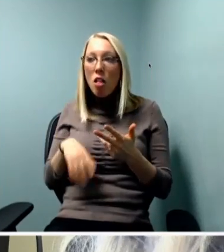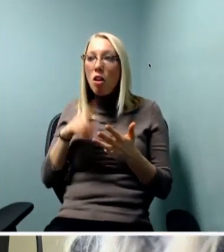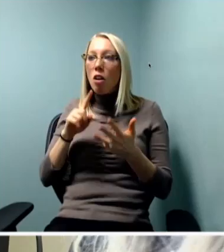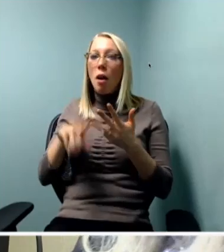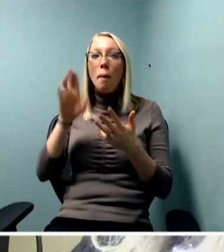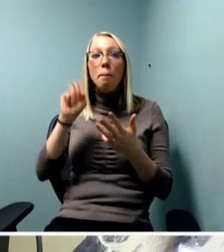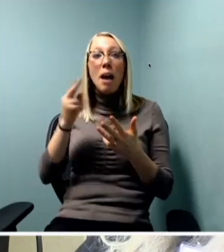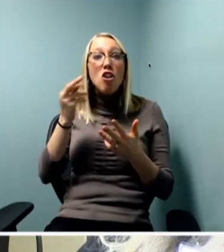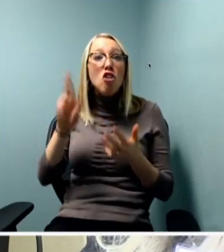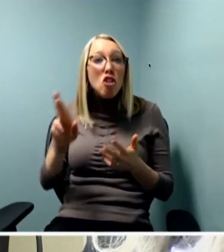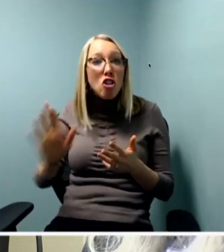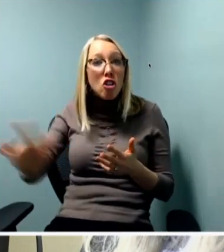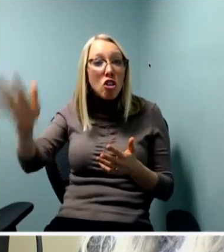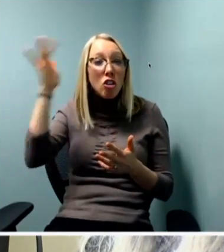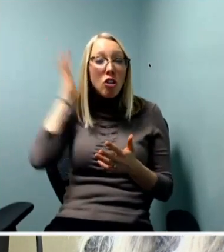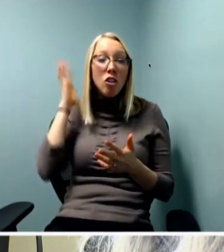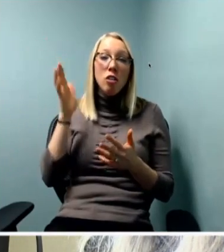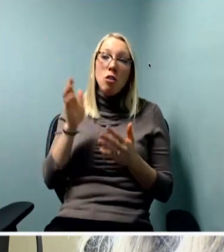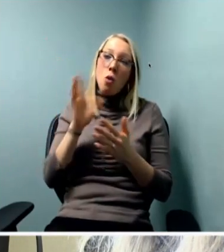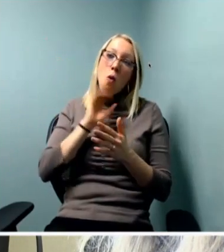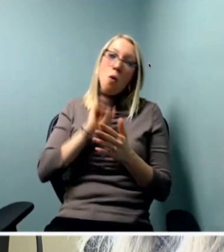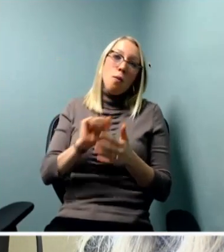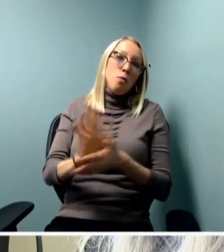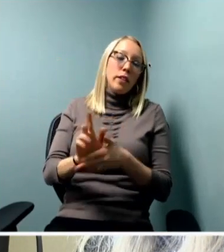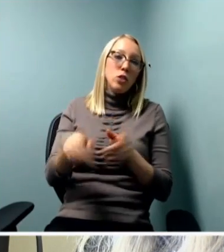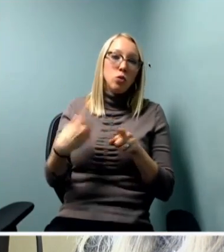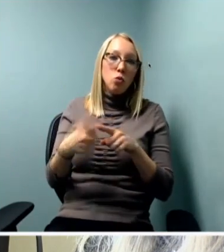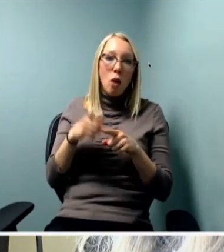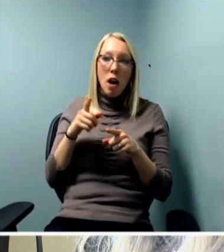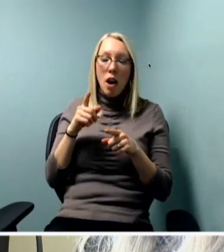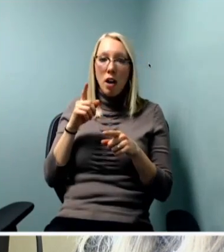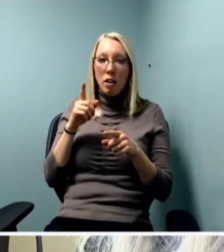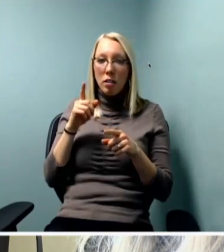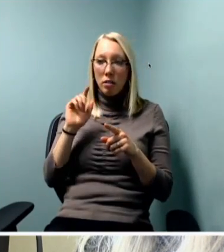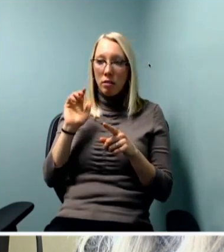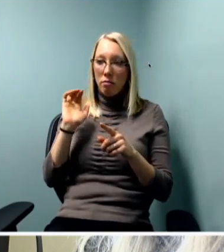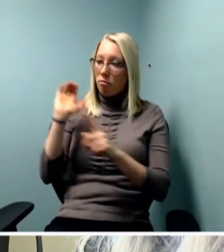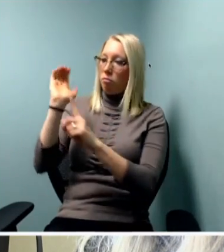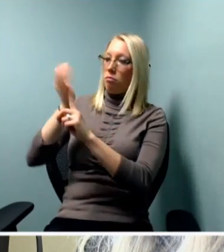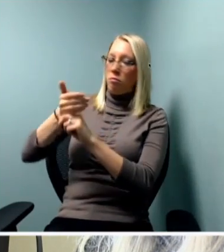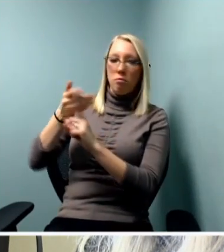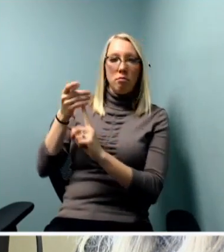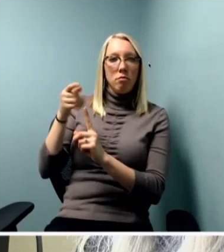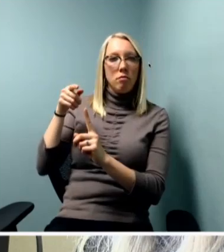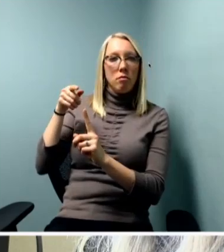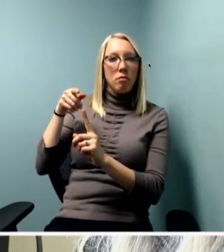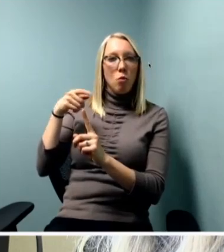There's always been that issue of casting the "other" with somebody we're comfortable with.